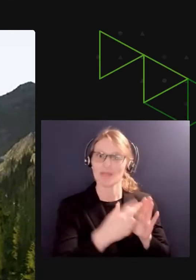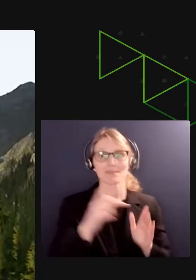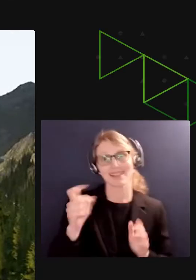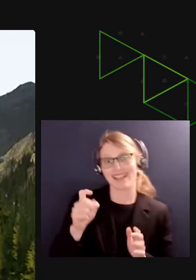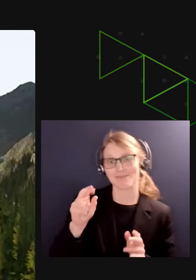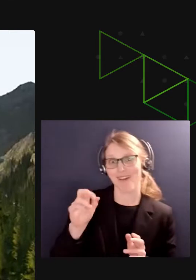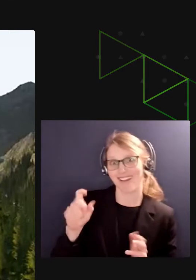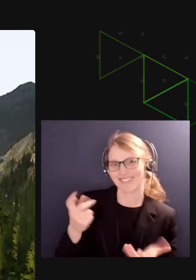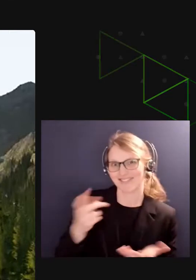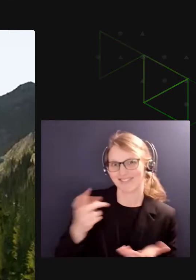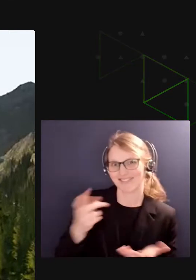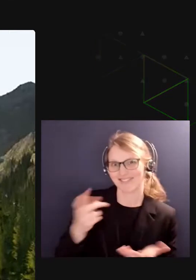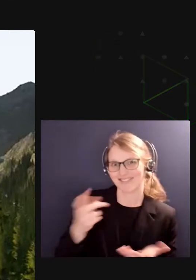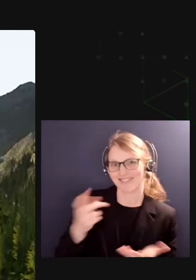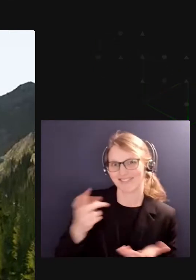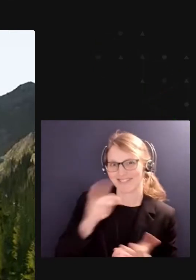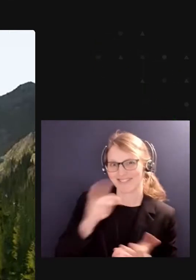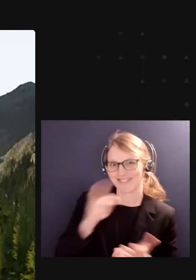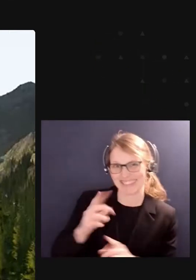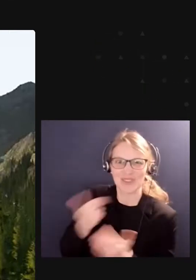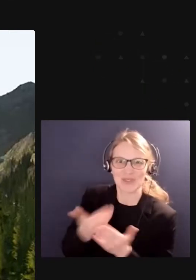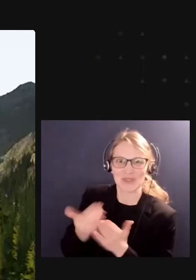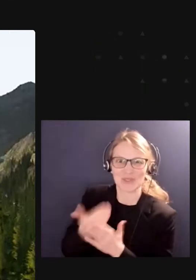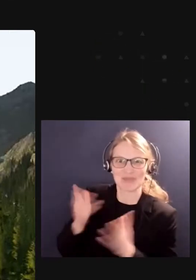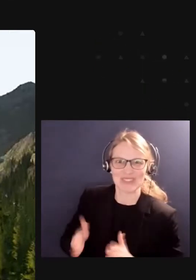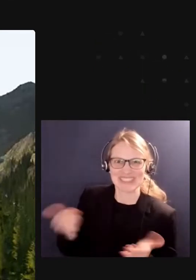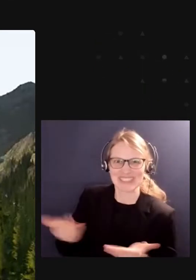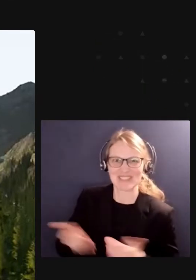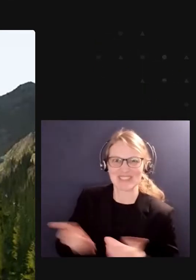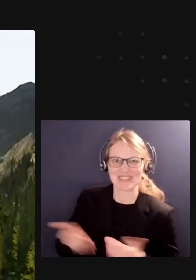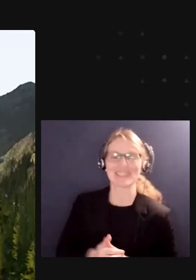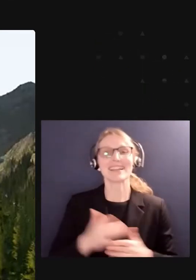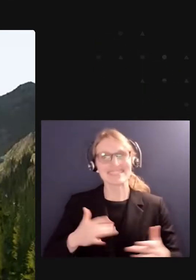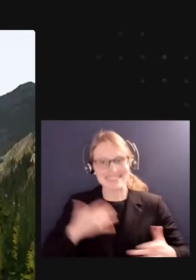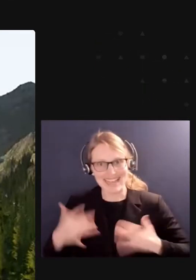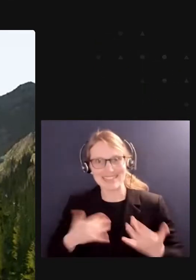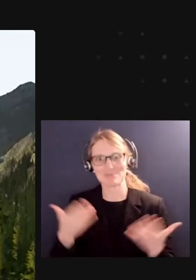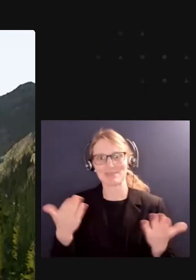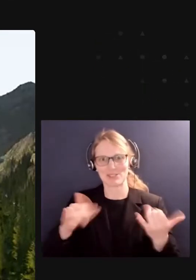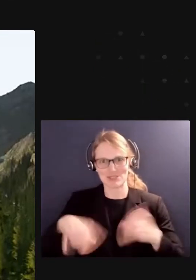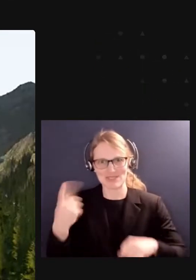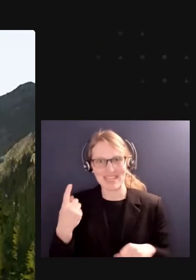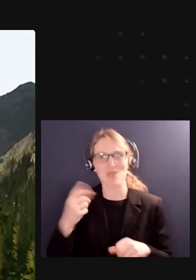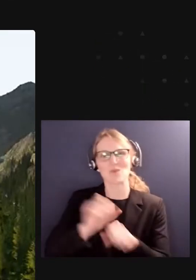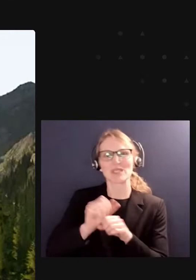So I'm the new one here. But I'm really excited to be here, working with cutting-edge Cloud technology.